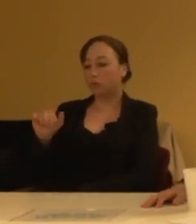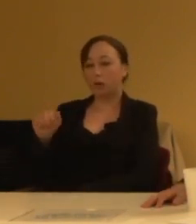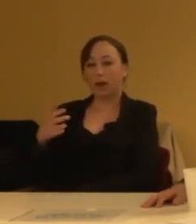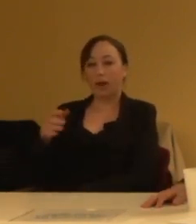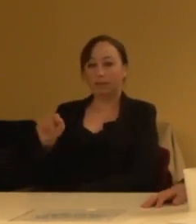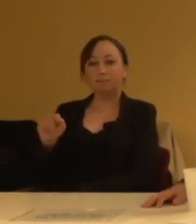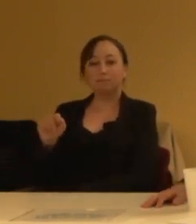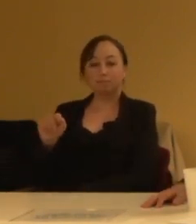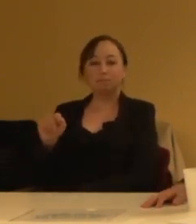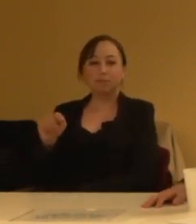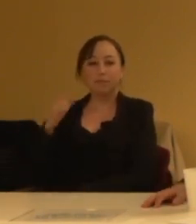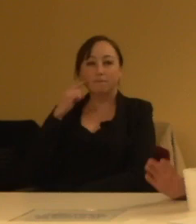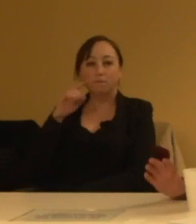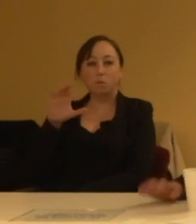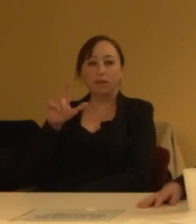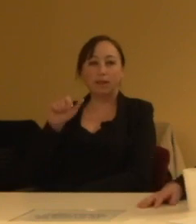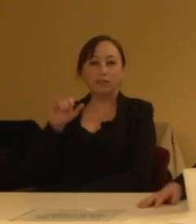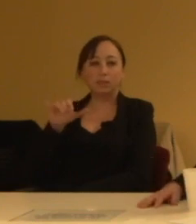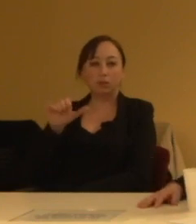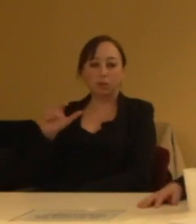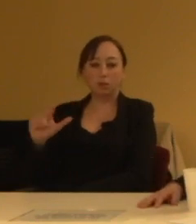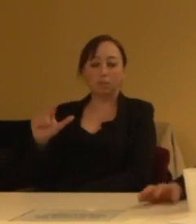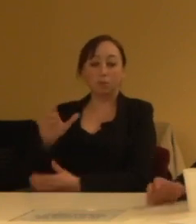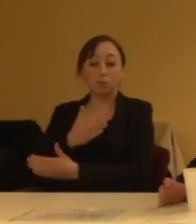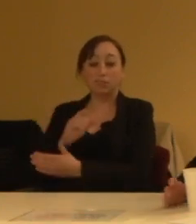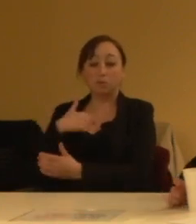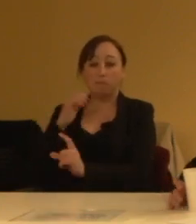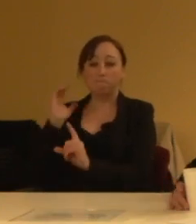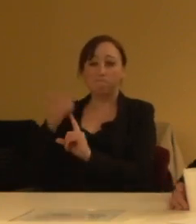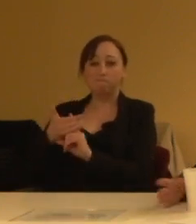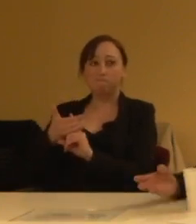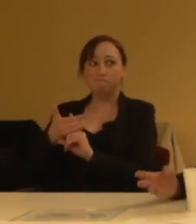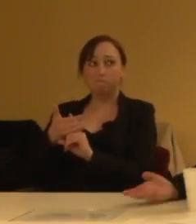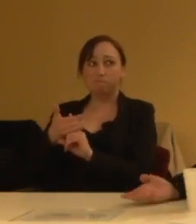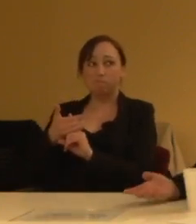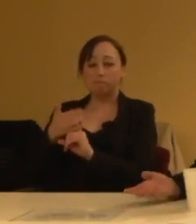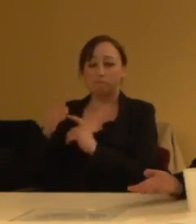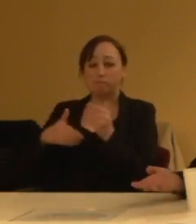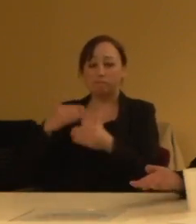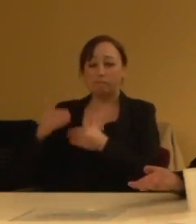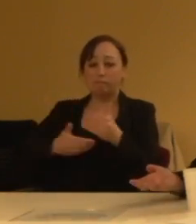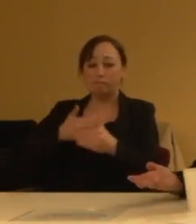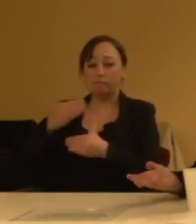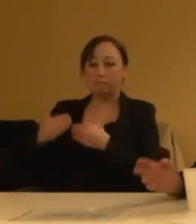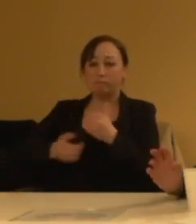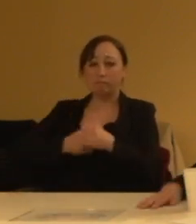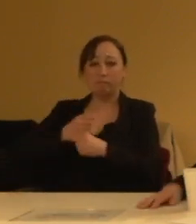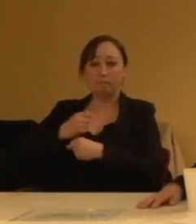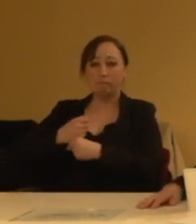I'm classical music. So in my fake it till you make it way of building a career, I just was like, "Classical dramaturgy, that's what I do."